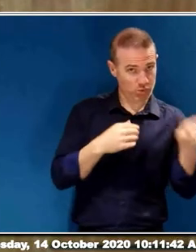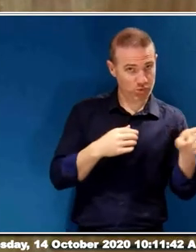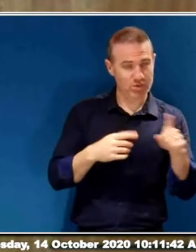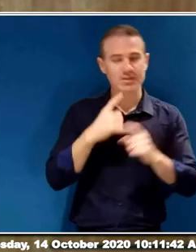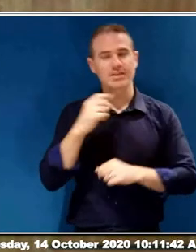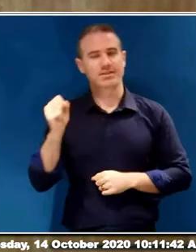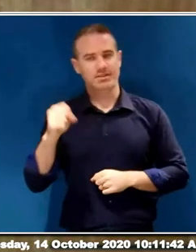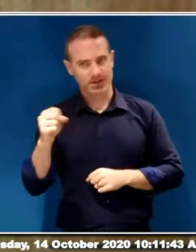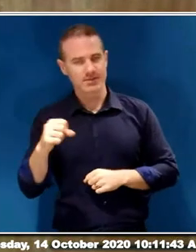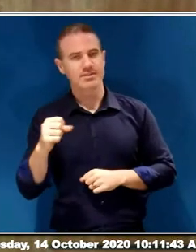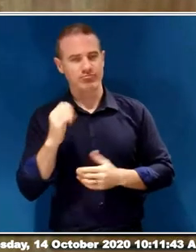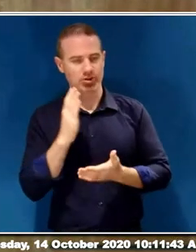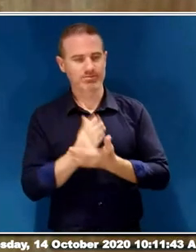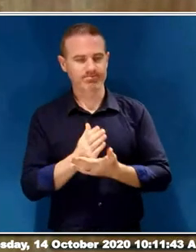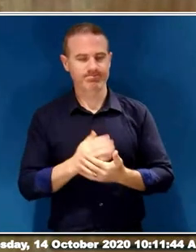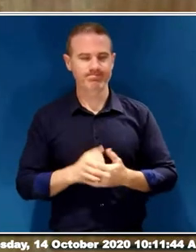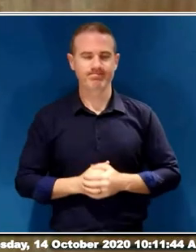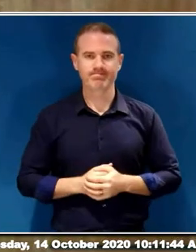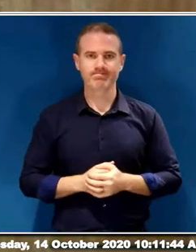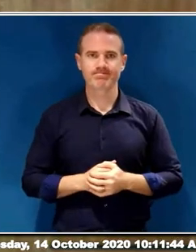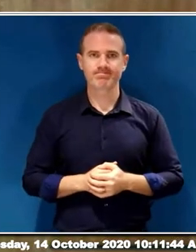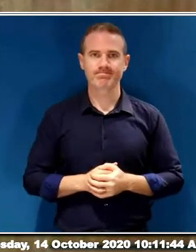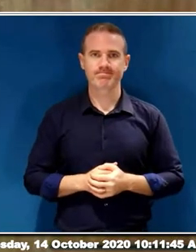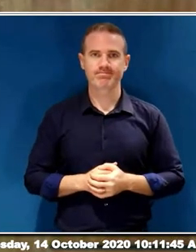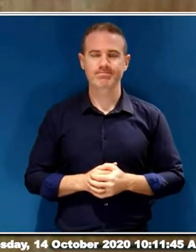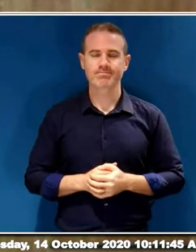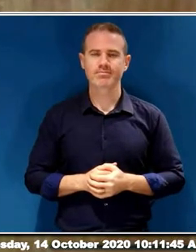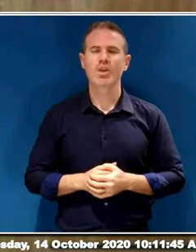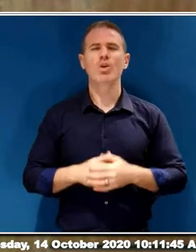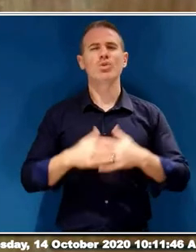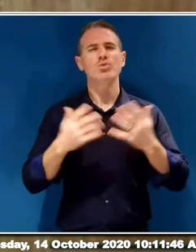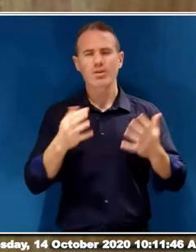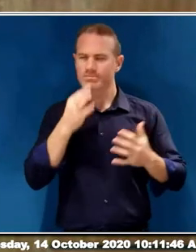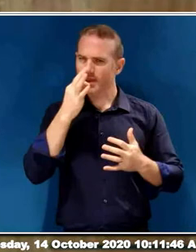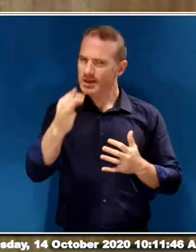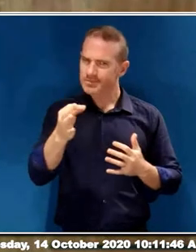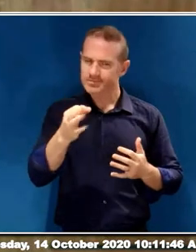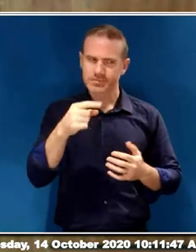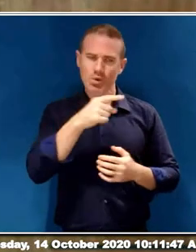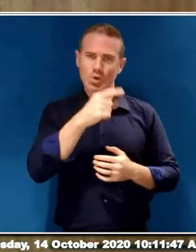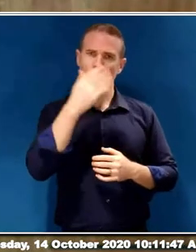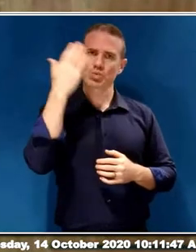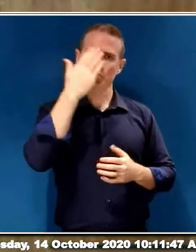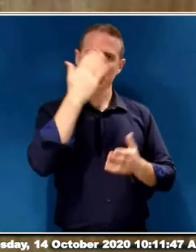What steps did School 1 take to assist Kobe when he first attended at the school?